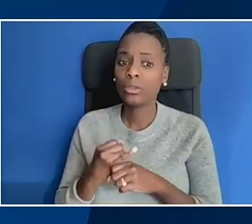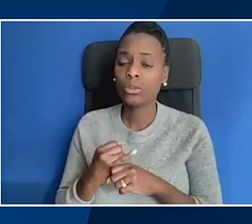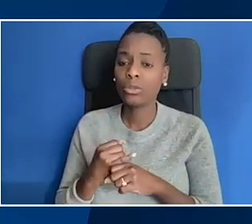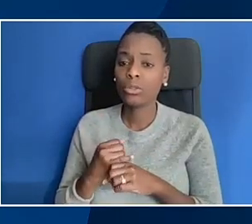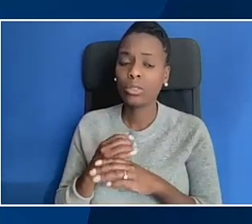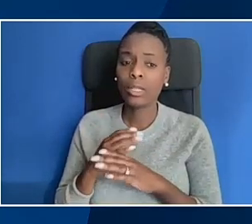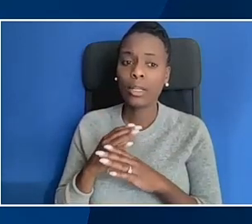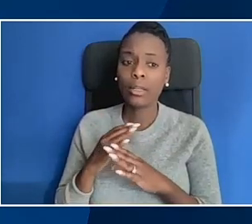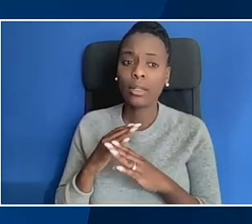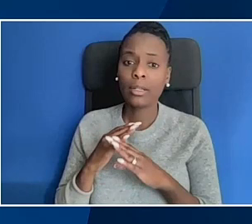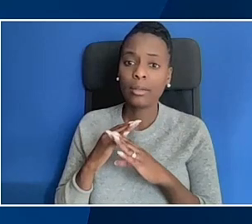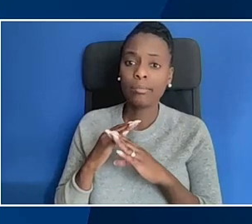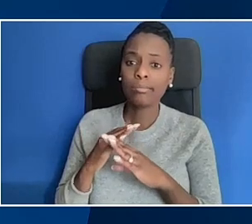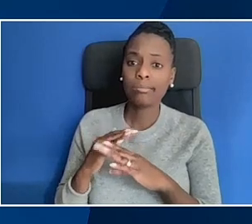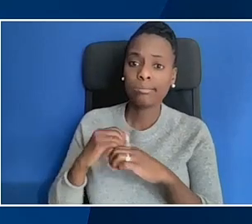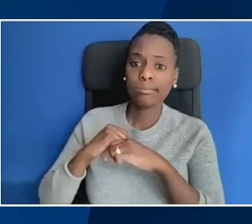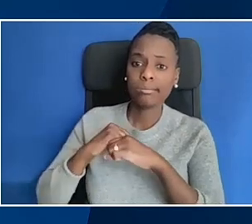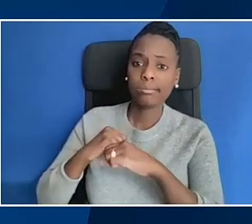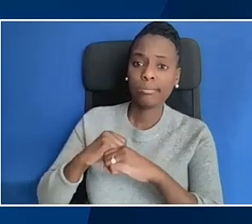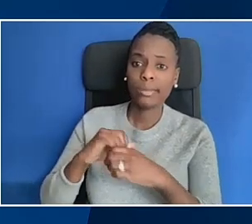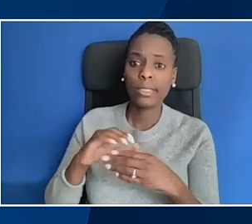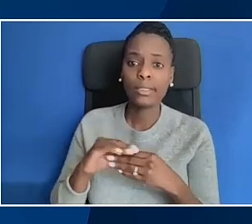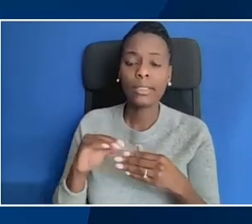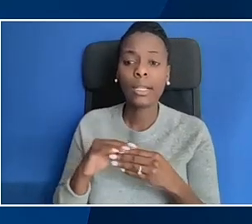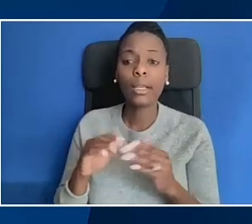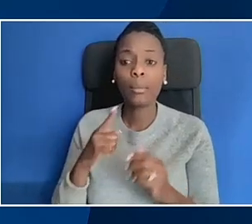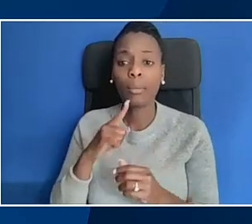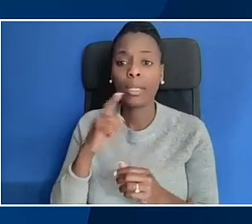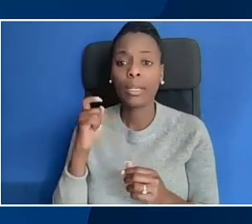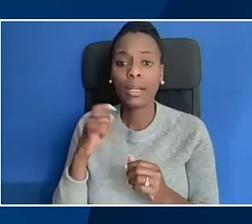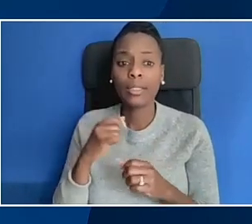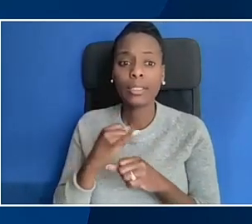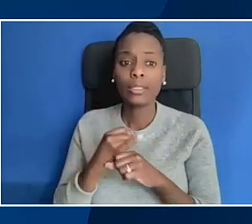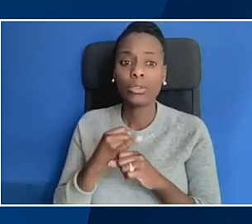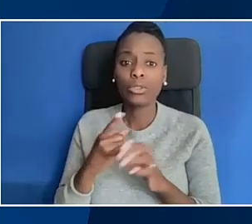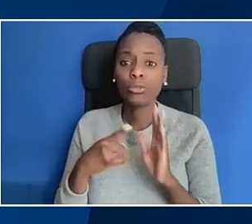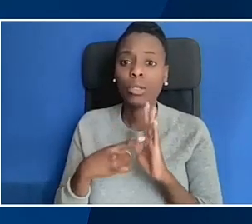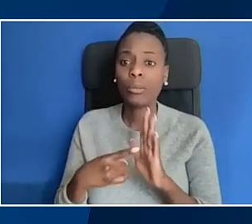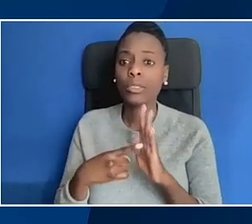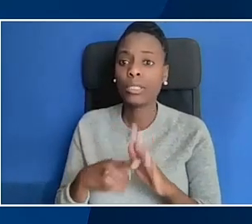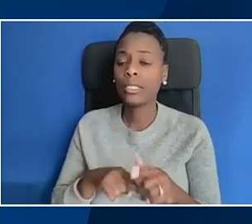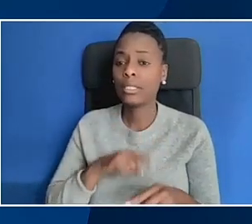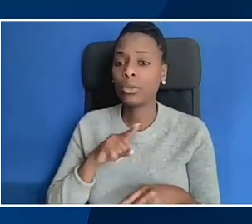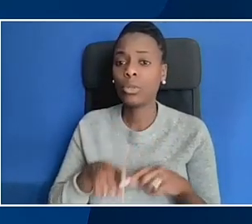that say, okay, because the institution is being represented, you're not allowed to reach out to this person or that person.